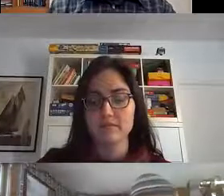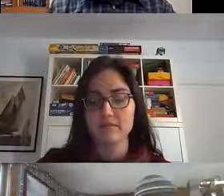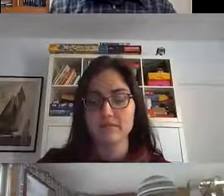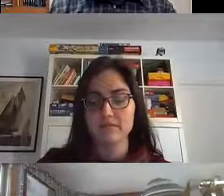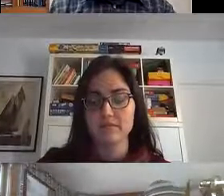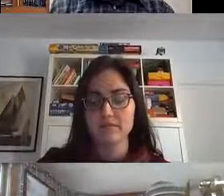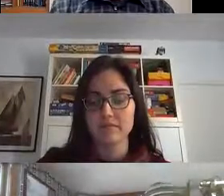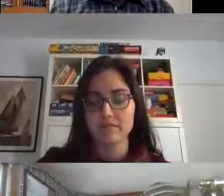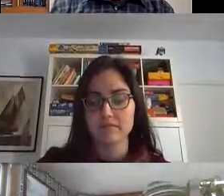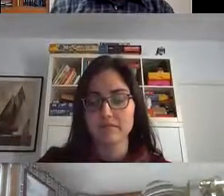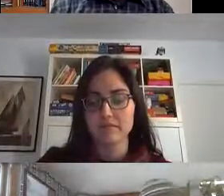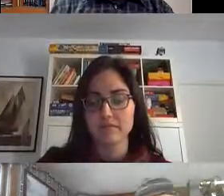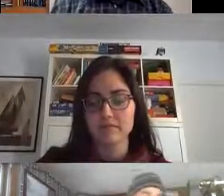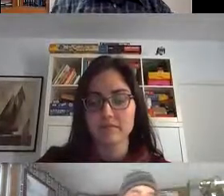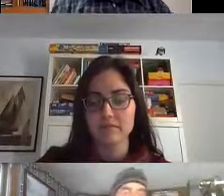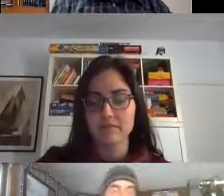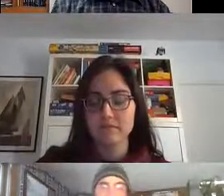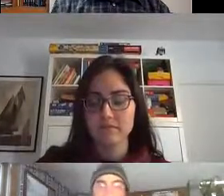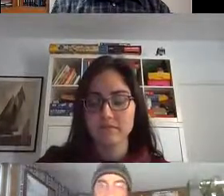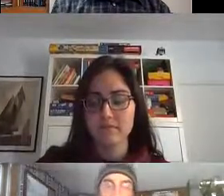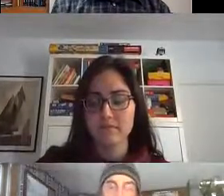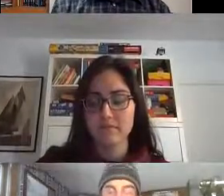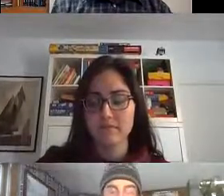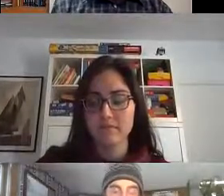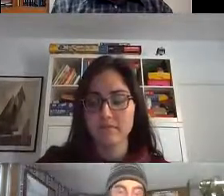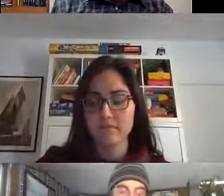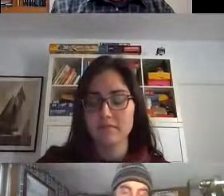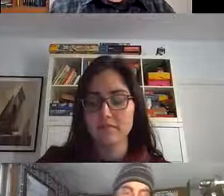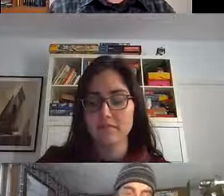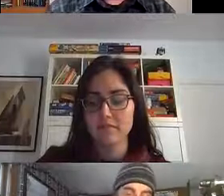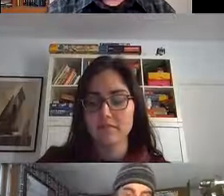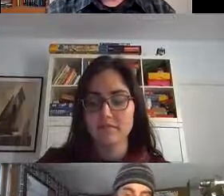And then, um, then I kind of dropped that, and I went about my-- I went about